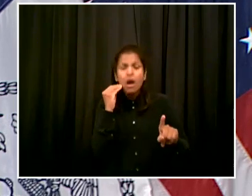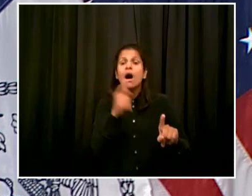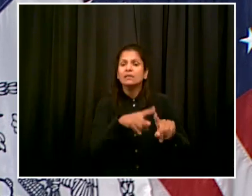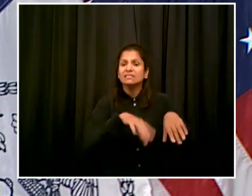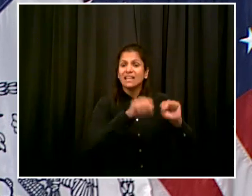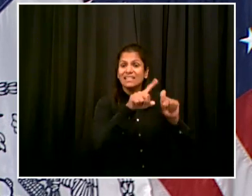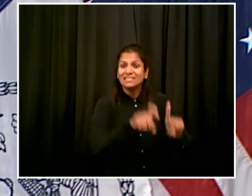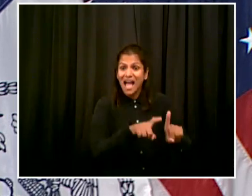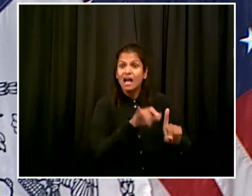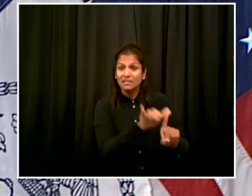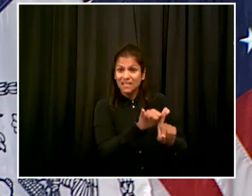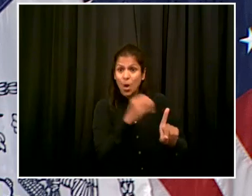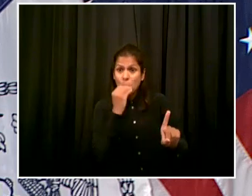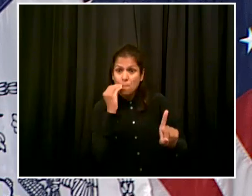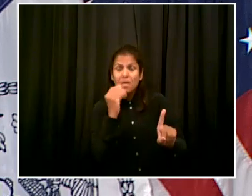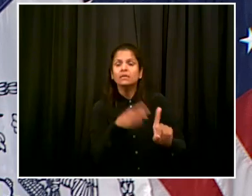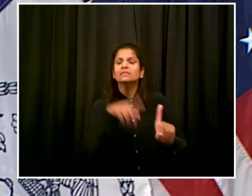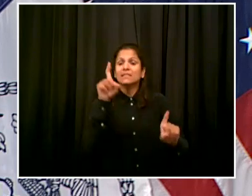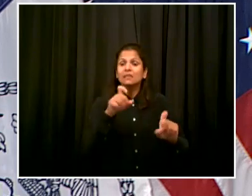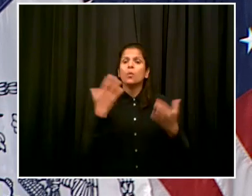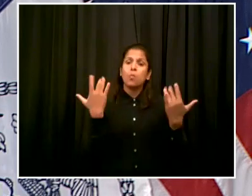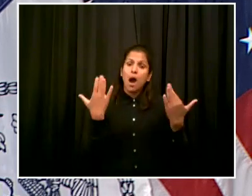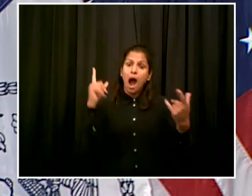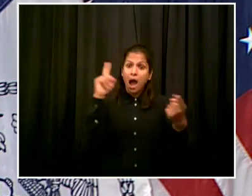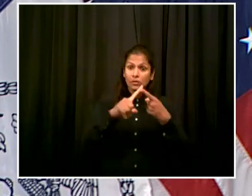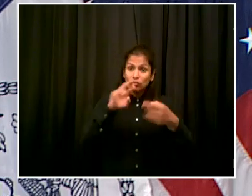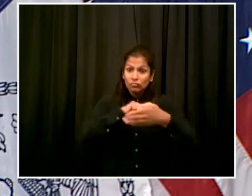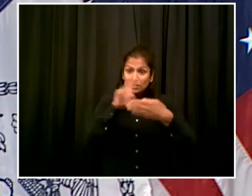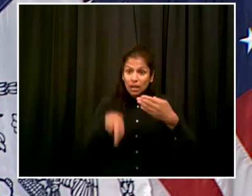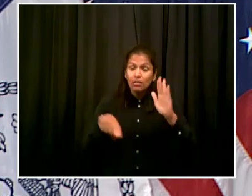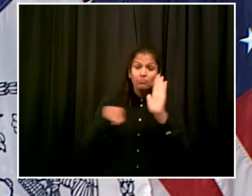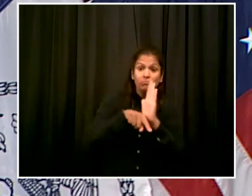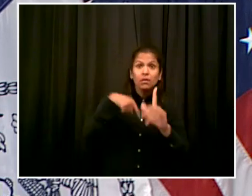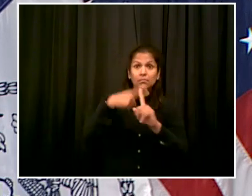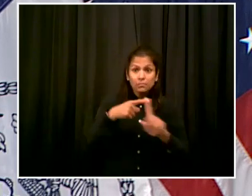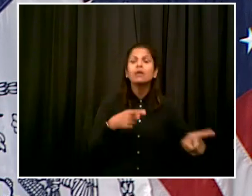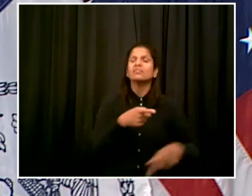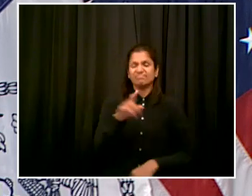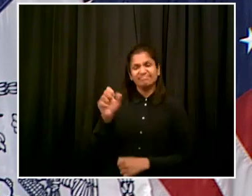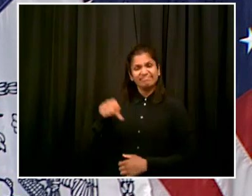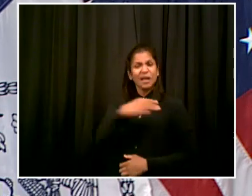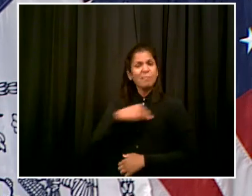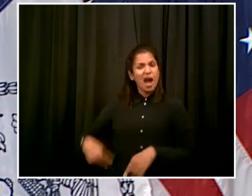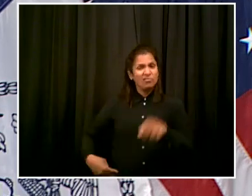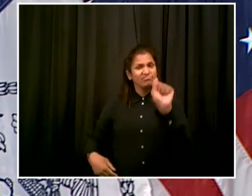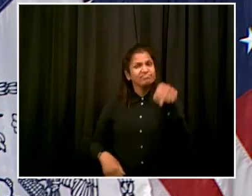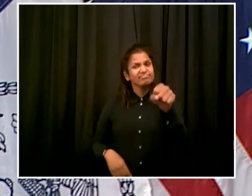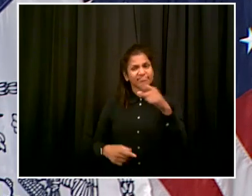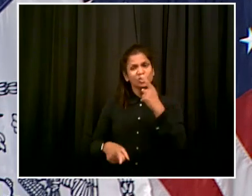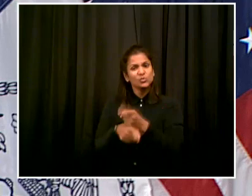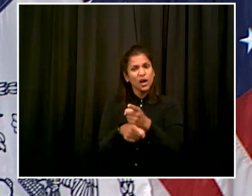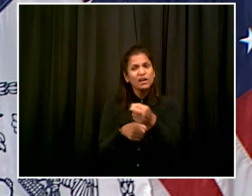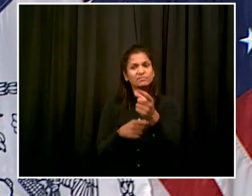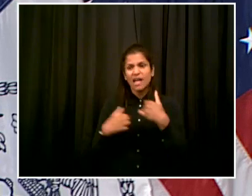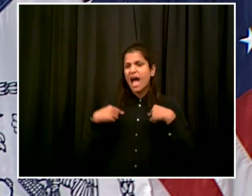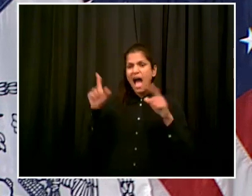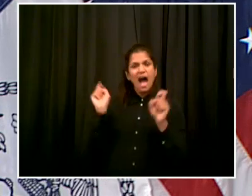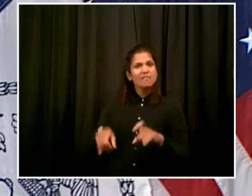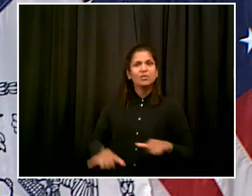THOSE FEW DAYS UNTITHL EY CAN CONFIRM THEY DON'T HAVE THE